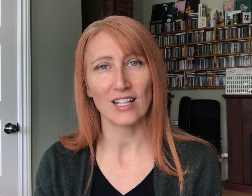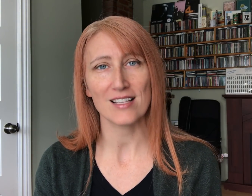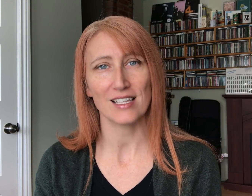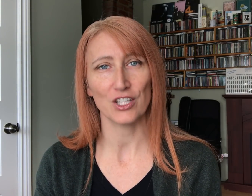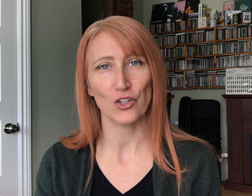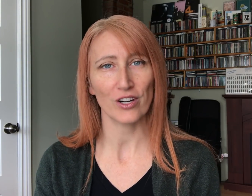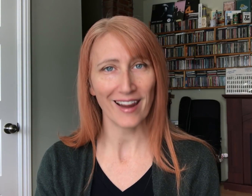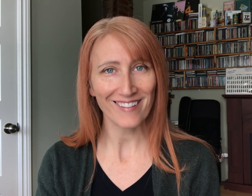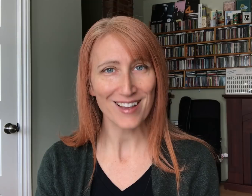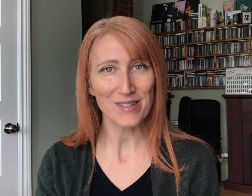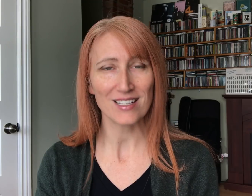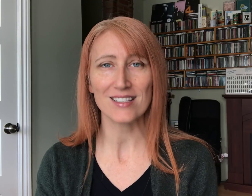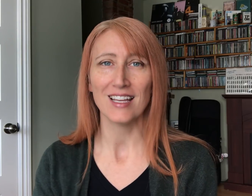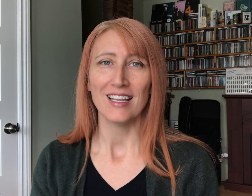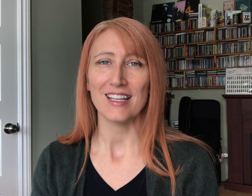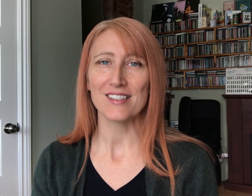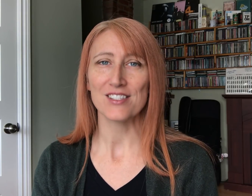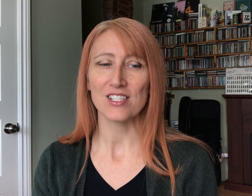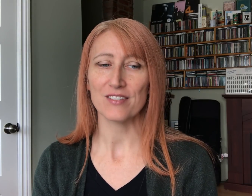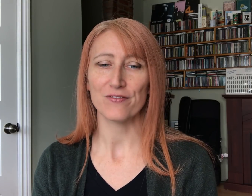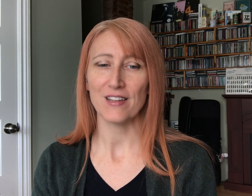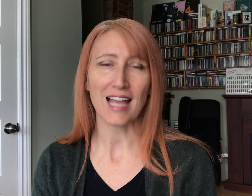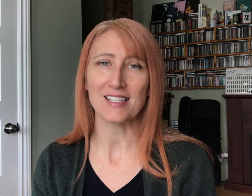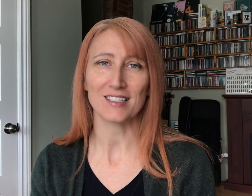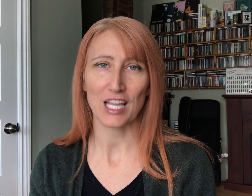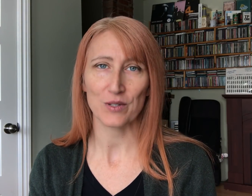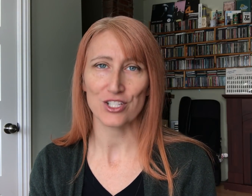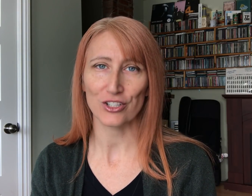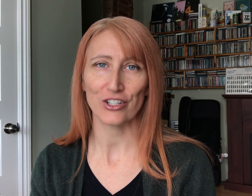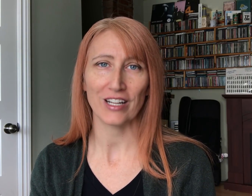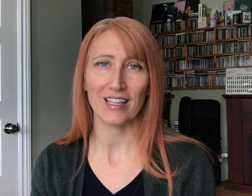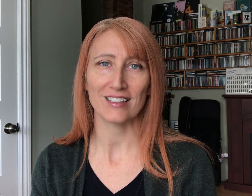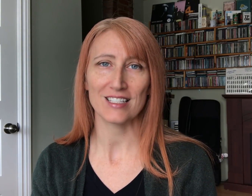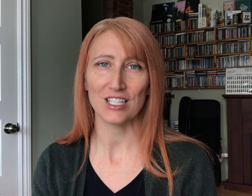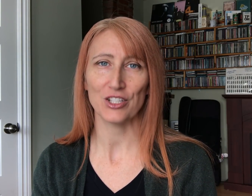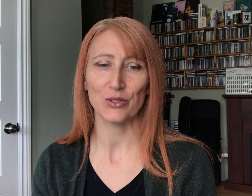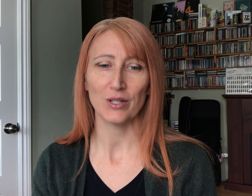class in your area because it's just a fantastic language to learn and continue